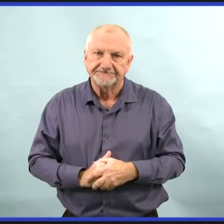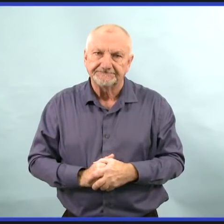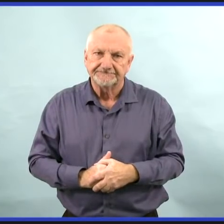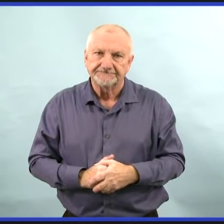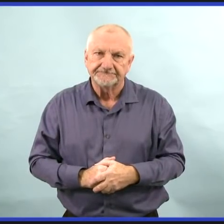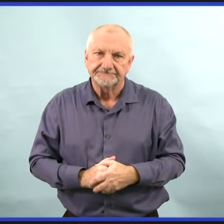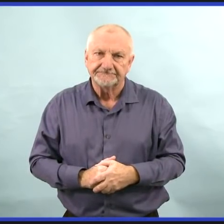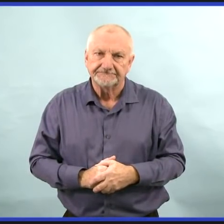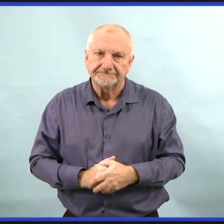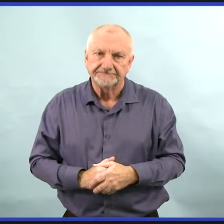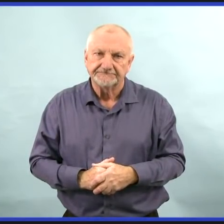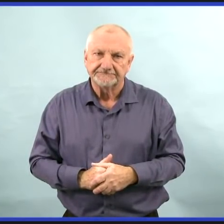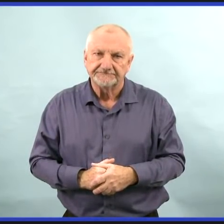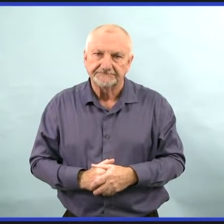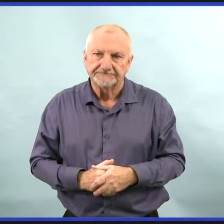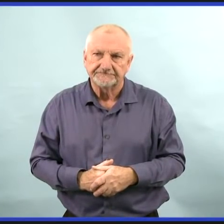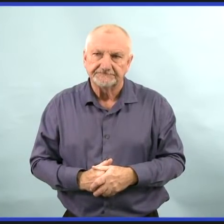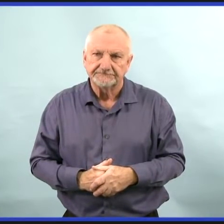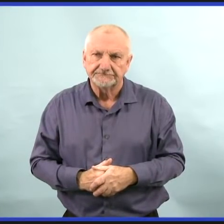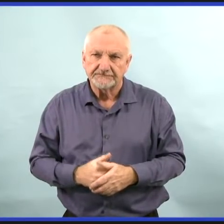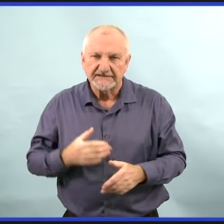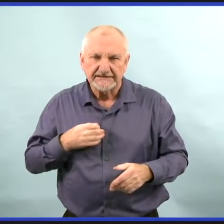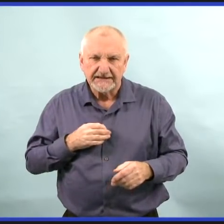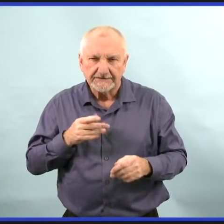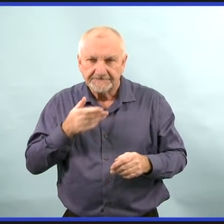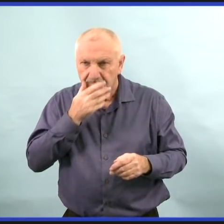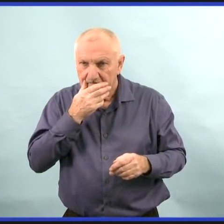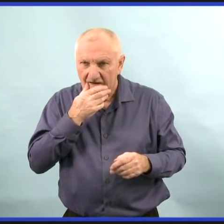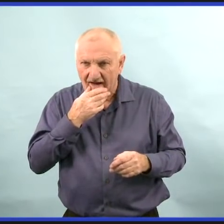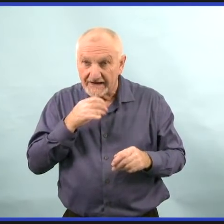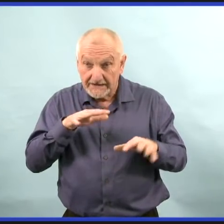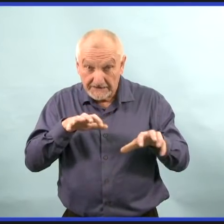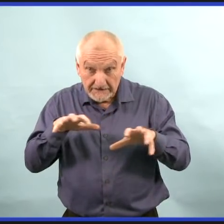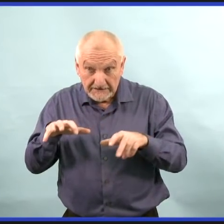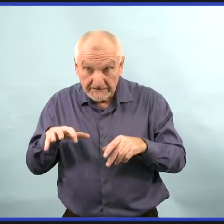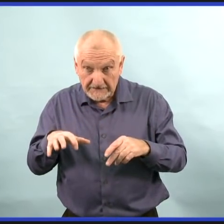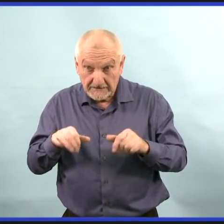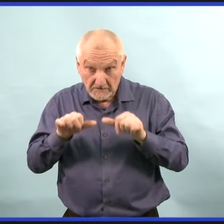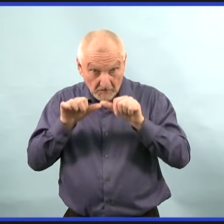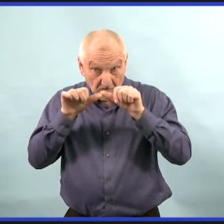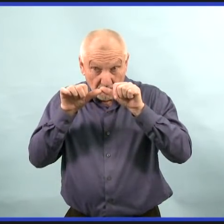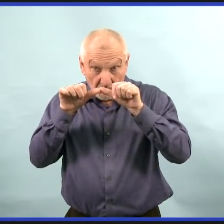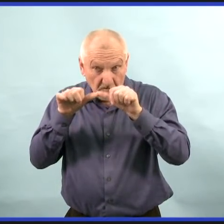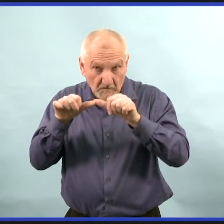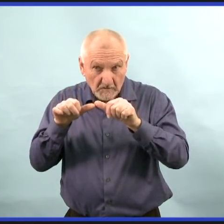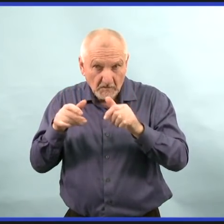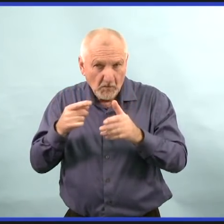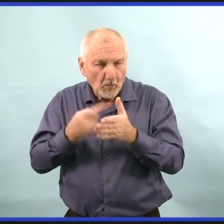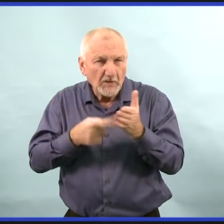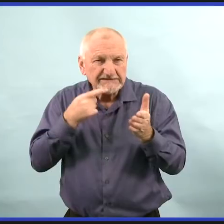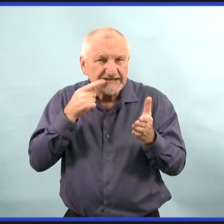sorry doctors and you've cut out there we will add you continue to